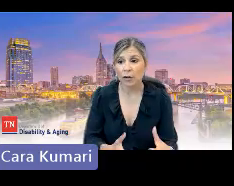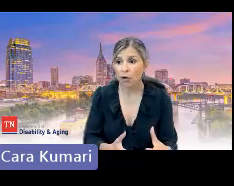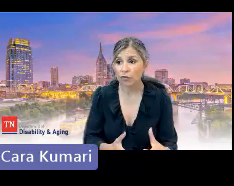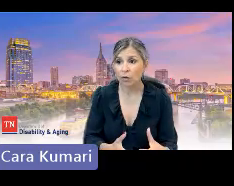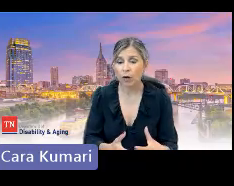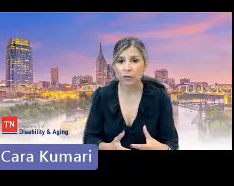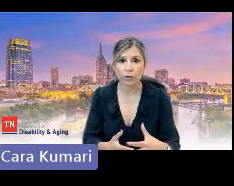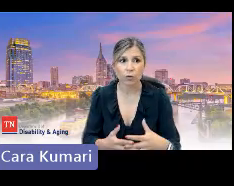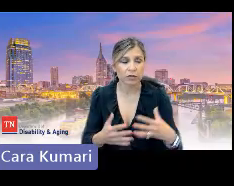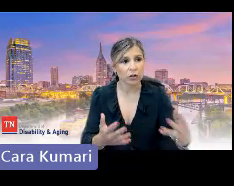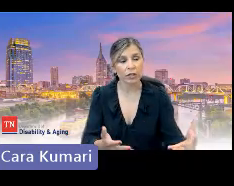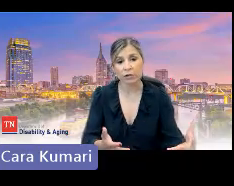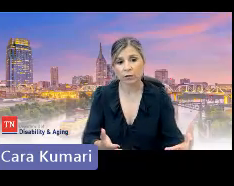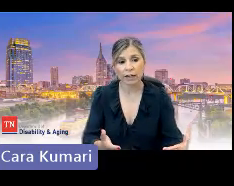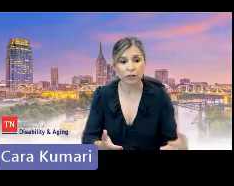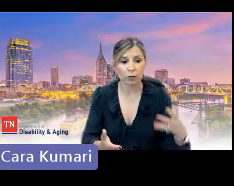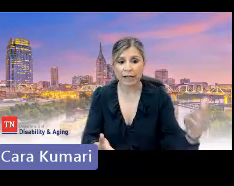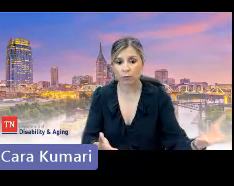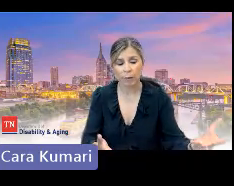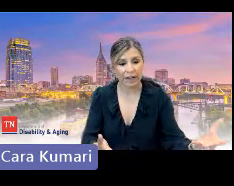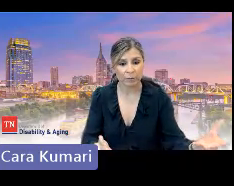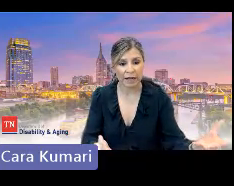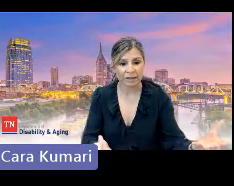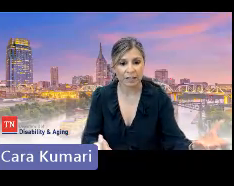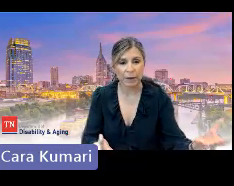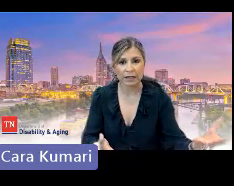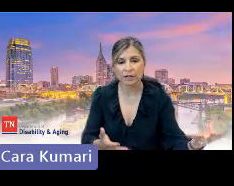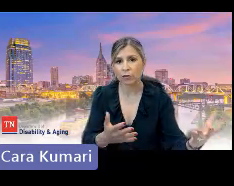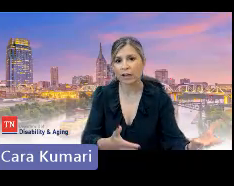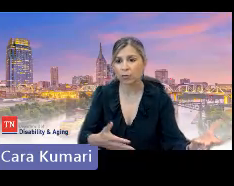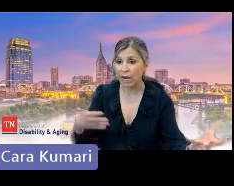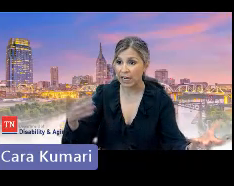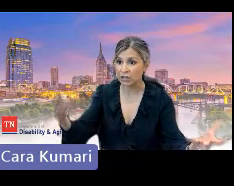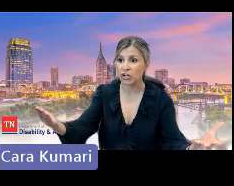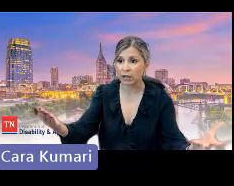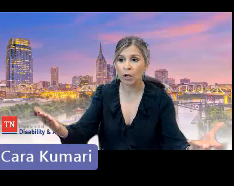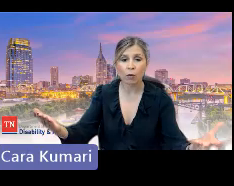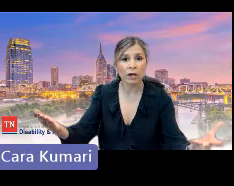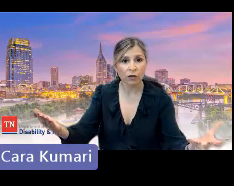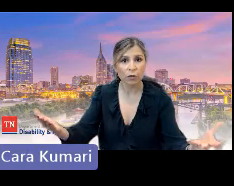And also whether you're starting your life, you're Mac, we're maximizing independence OR as we're aging,